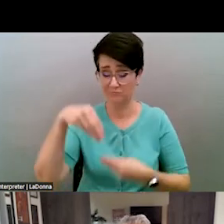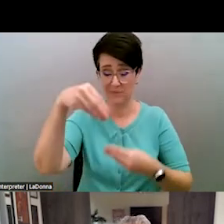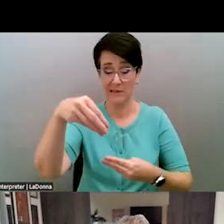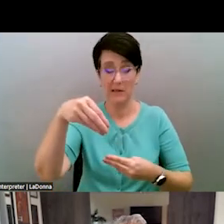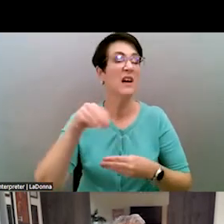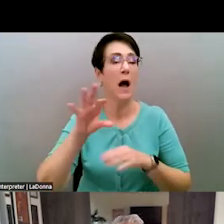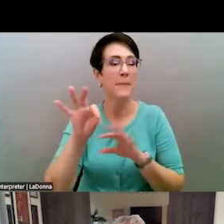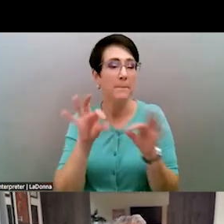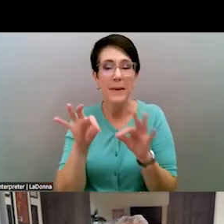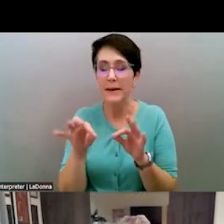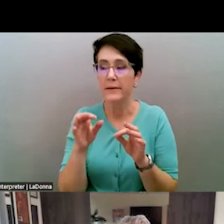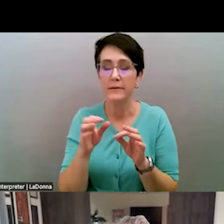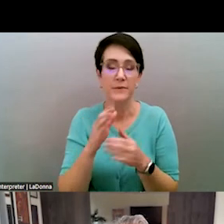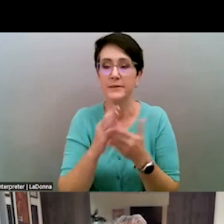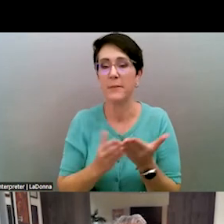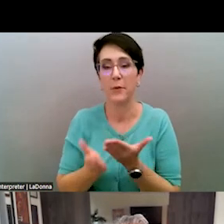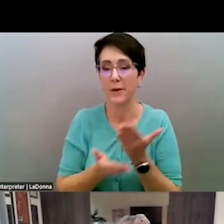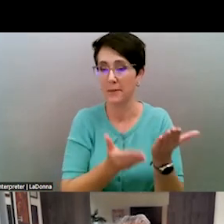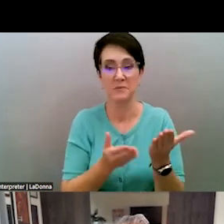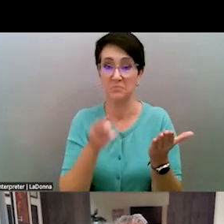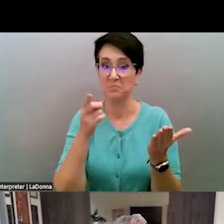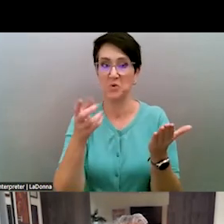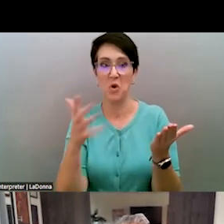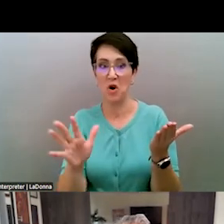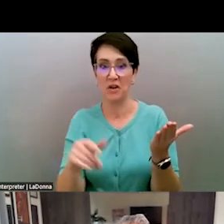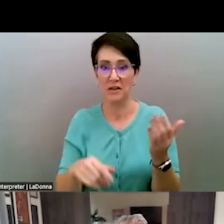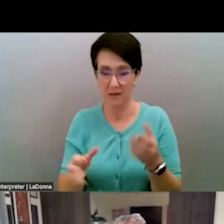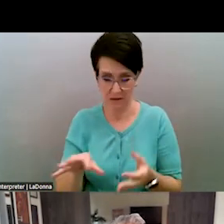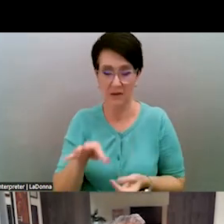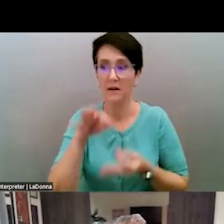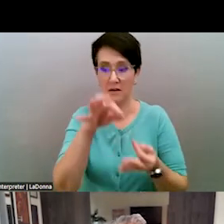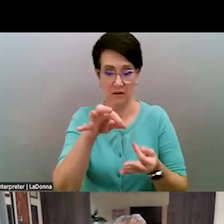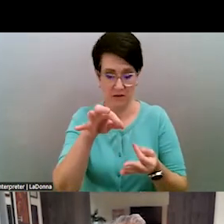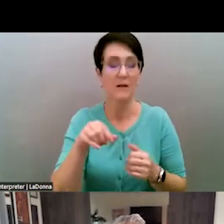BUT, BUT, UNONE IS WHAT WE ARE DOING HERE IN THE SEGMENT. CRAFT MORE AUTHENTIC STORIES ABOUT MENTAL